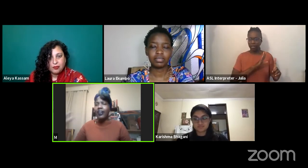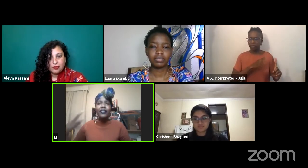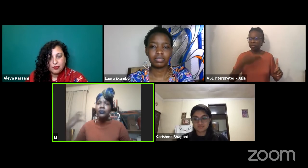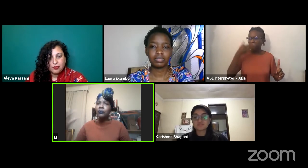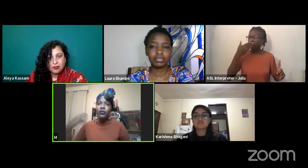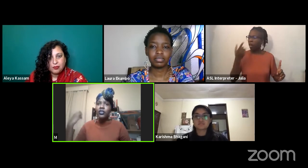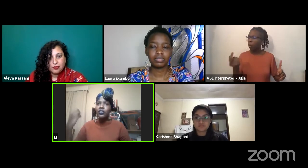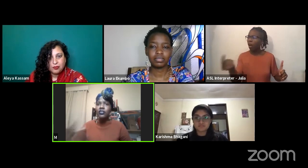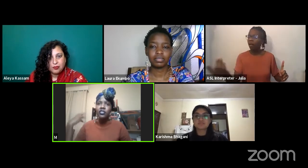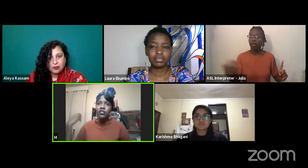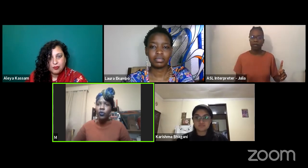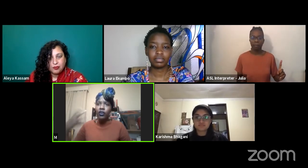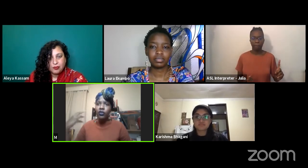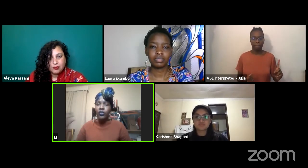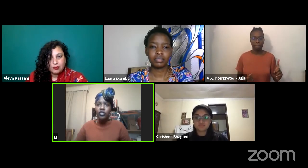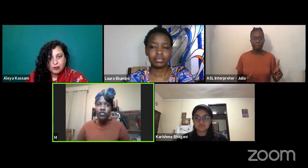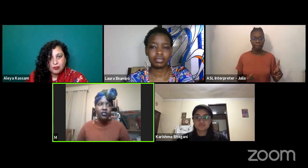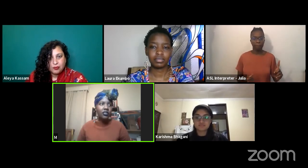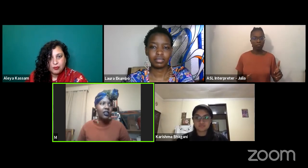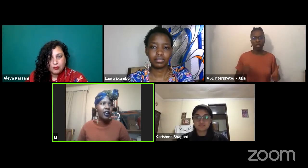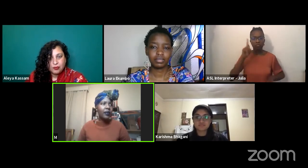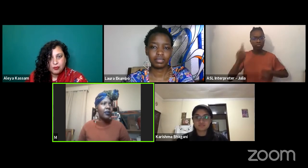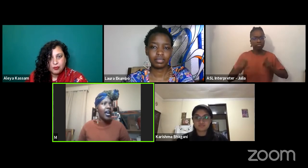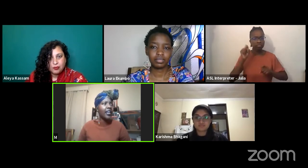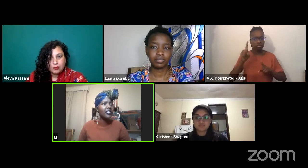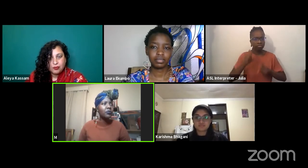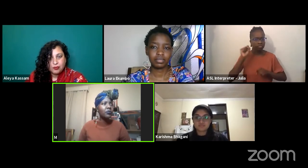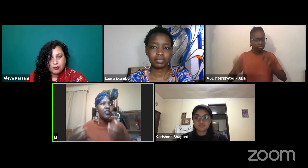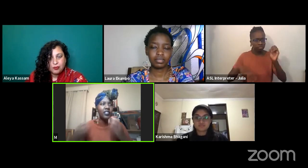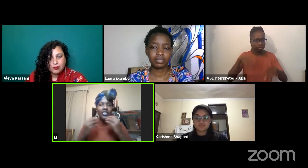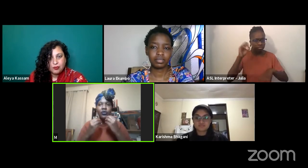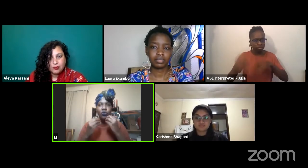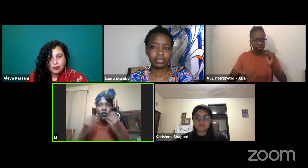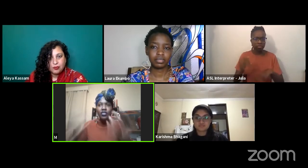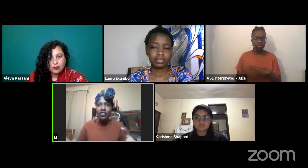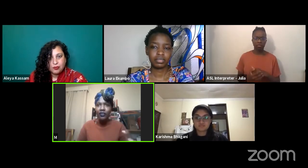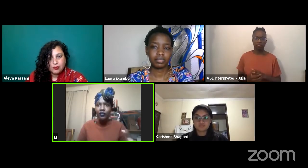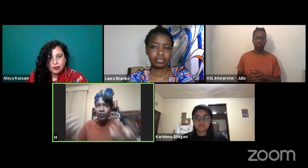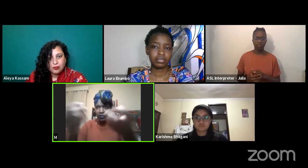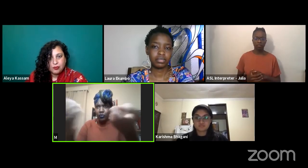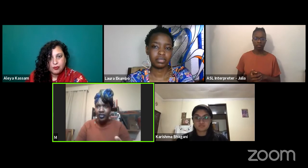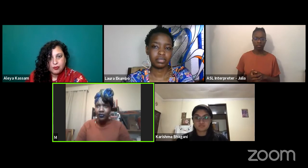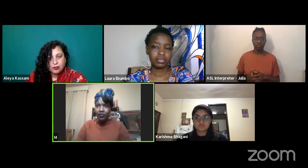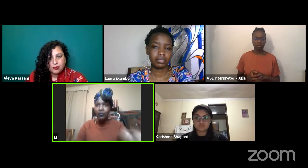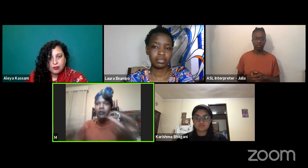I can't even remember what the question is. This is throwing out questions. And at this point it feels the questions came from me and the words came from them.